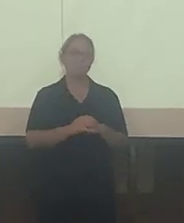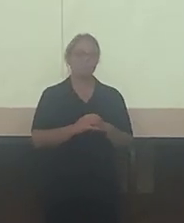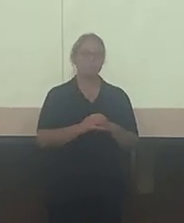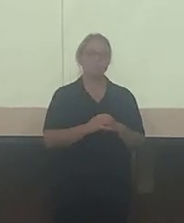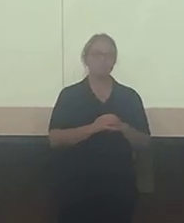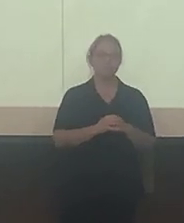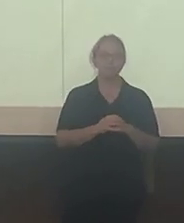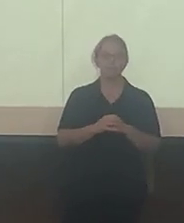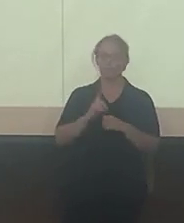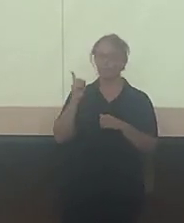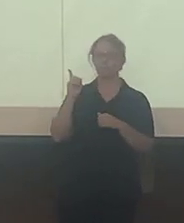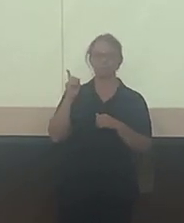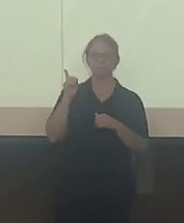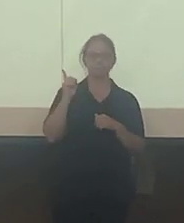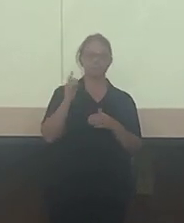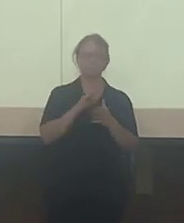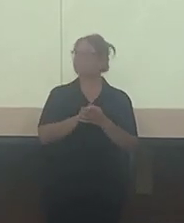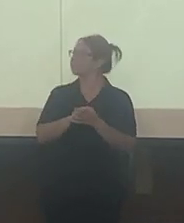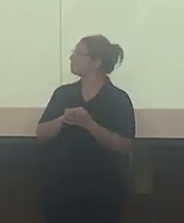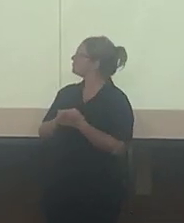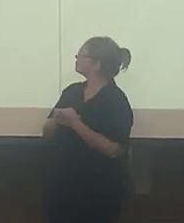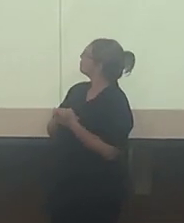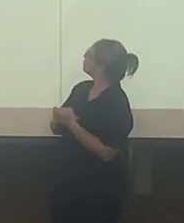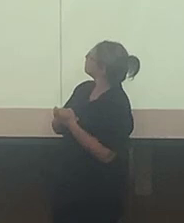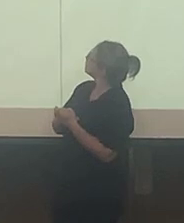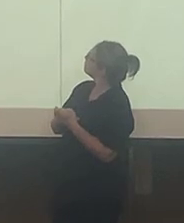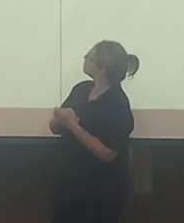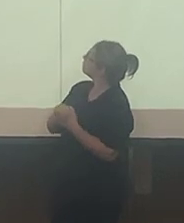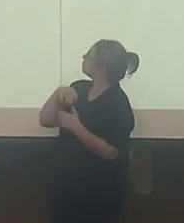this is the plaque the present levels of academic achievement and functional development